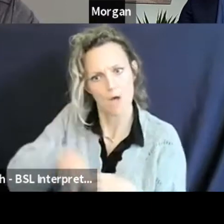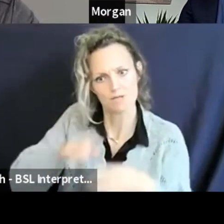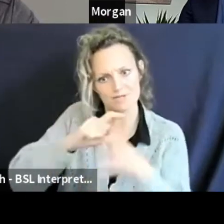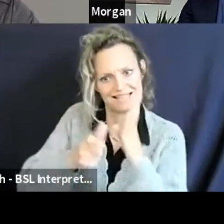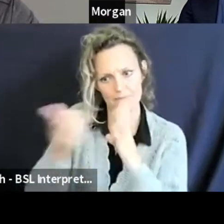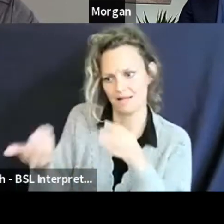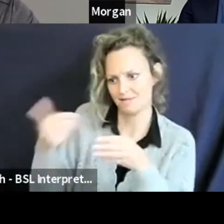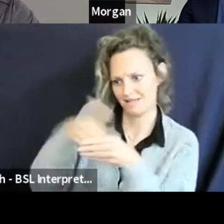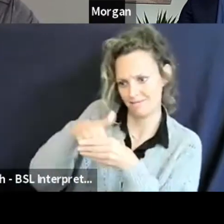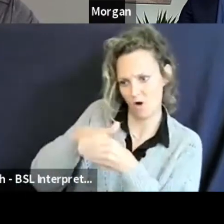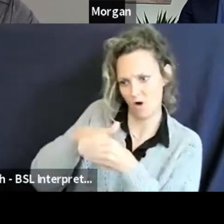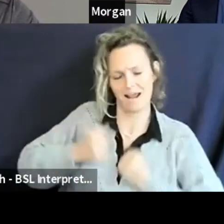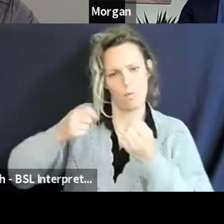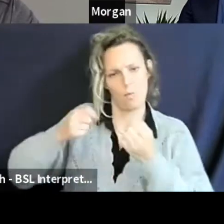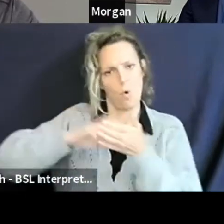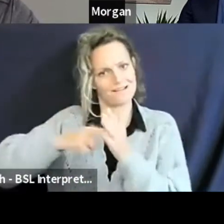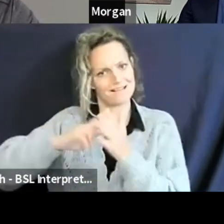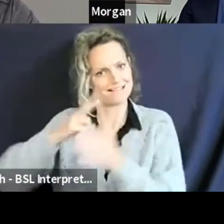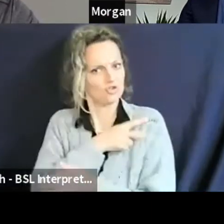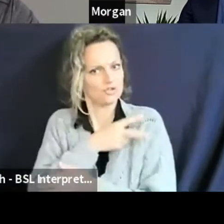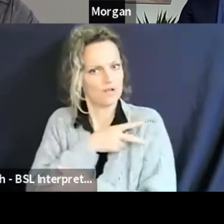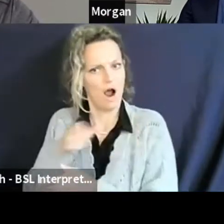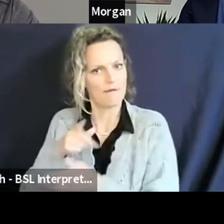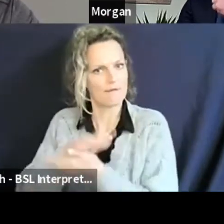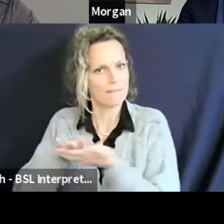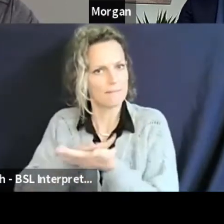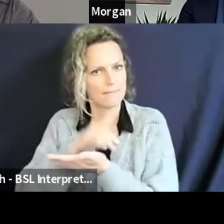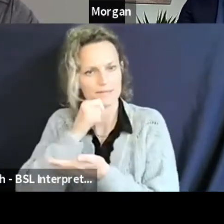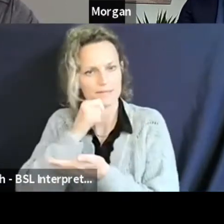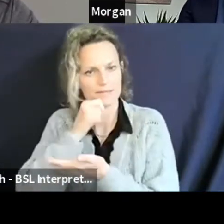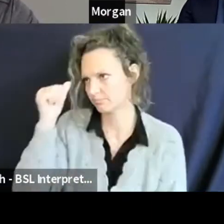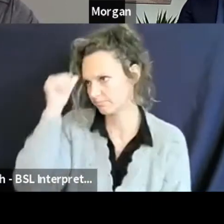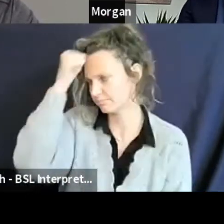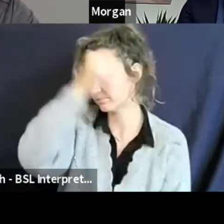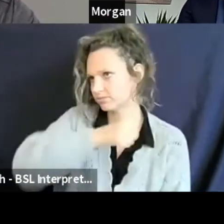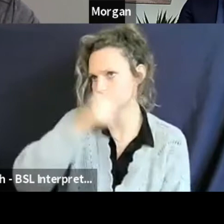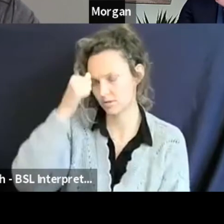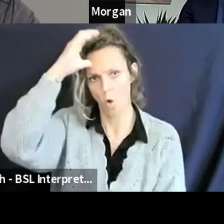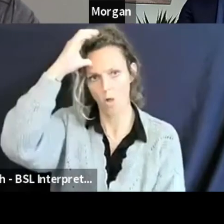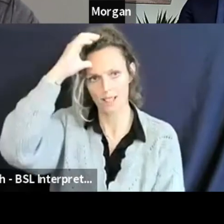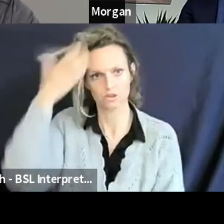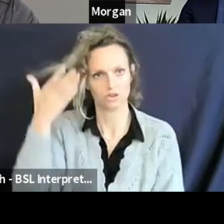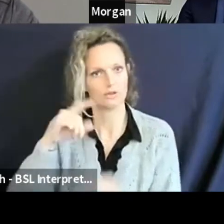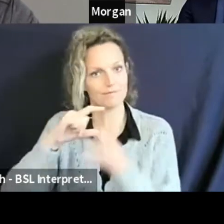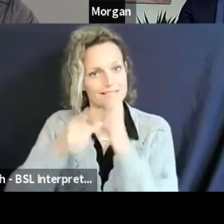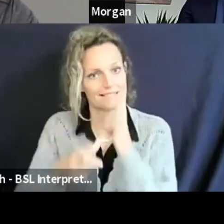That's been really useful recently as well.